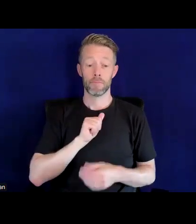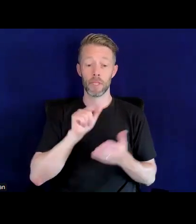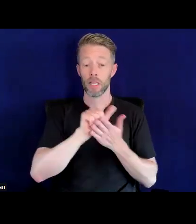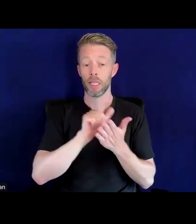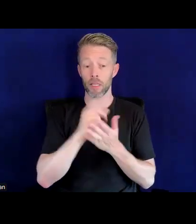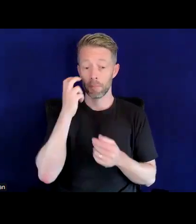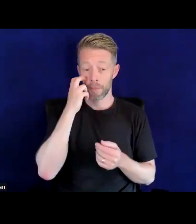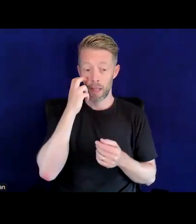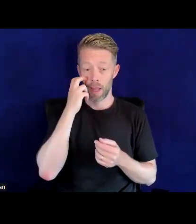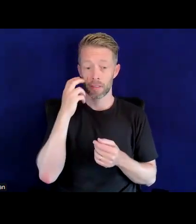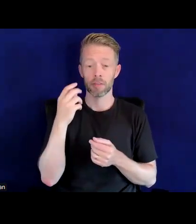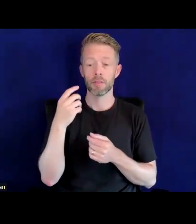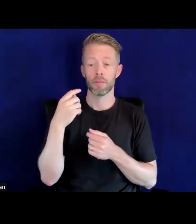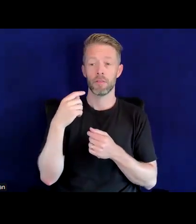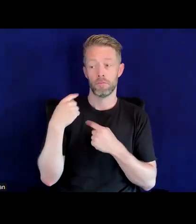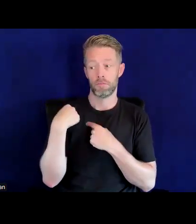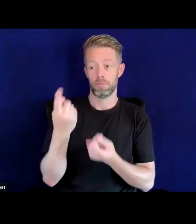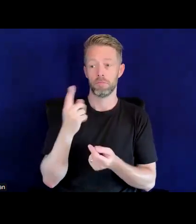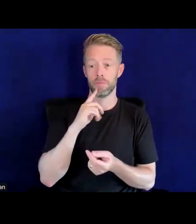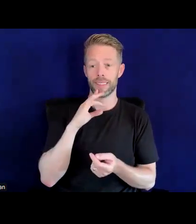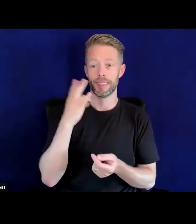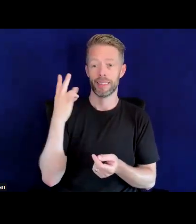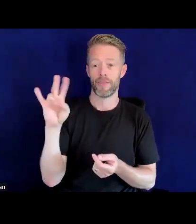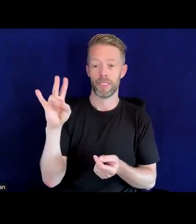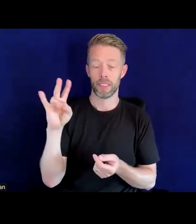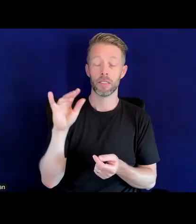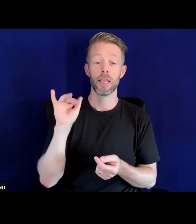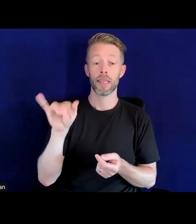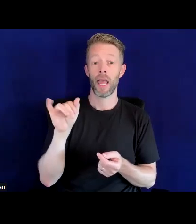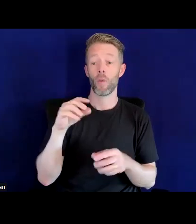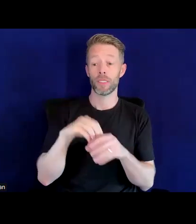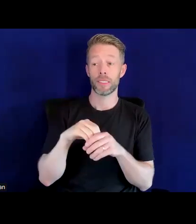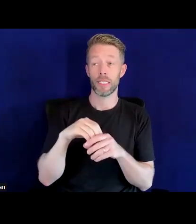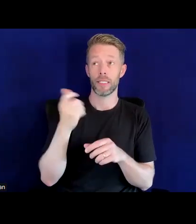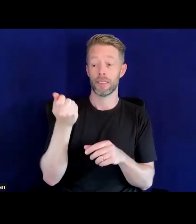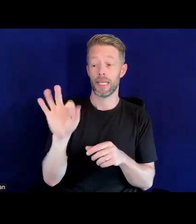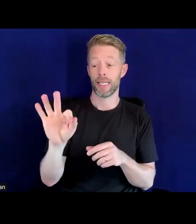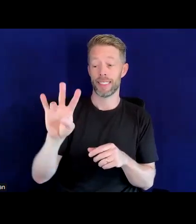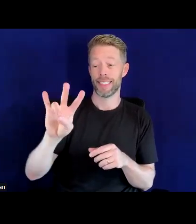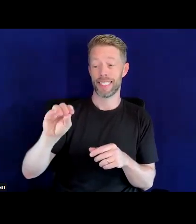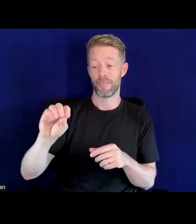happen to be legally blind. I have been blind since I was 17 years of age, and that was in the 1970s, when I was 1, right,